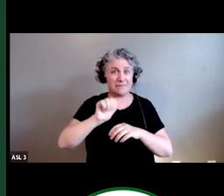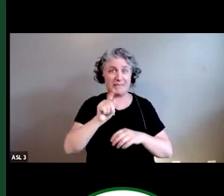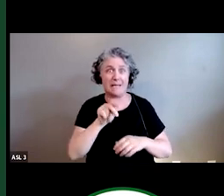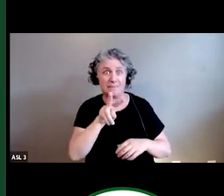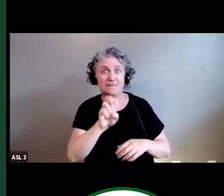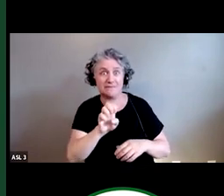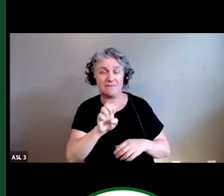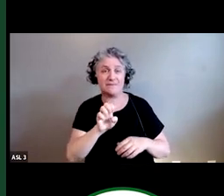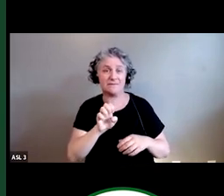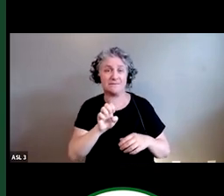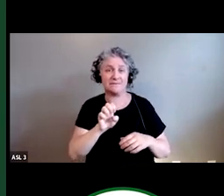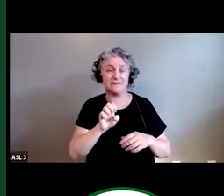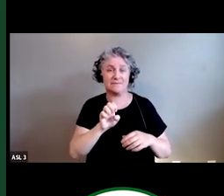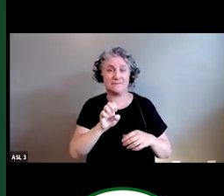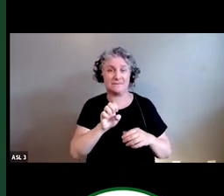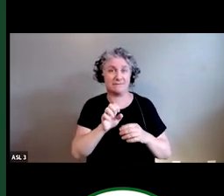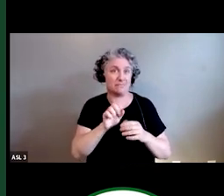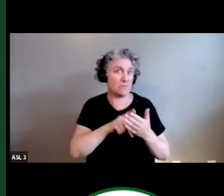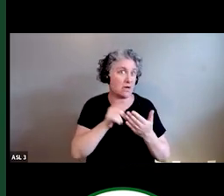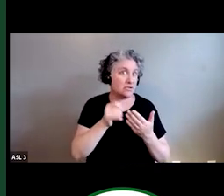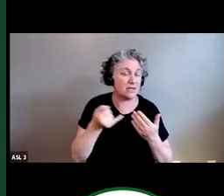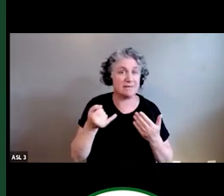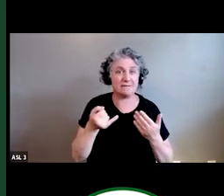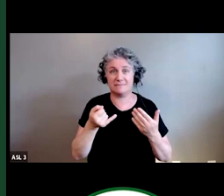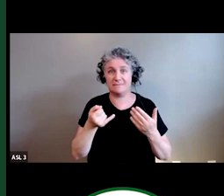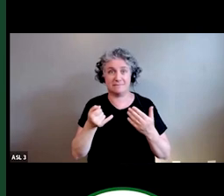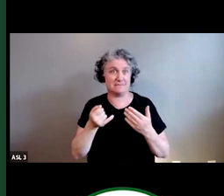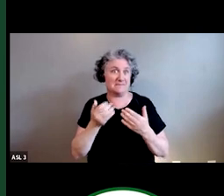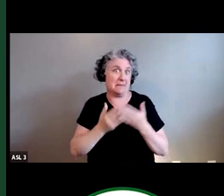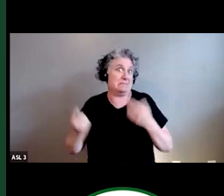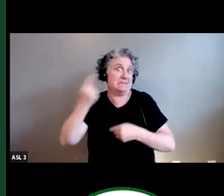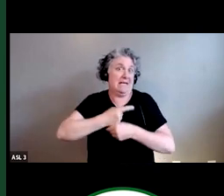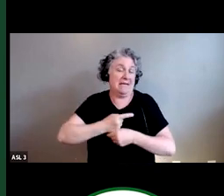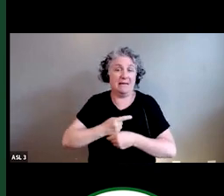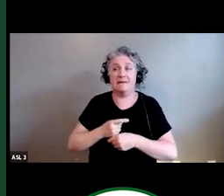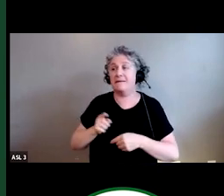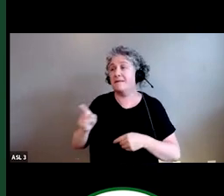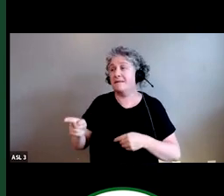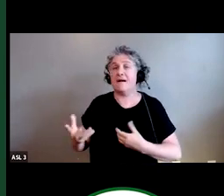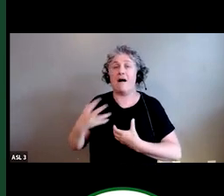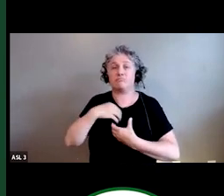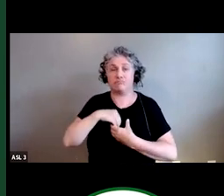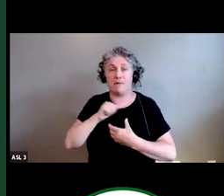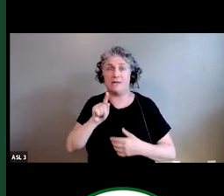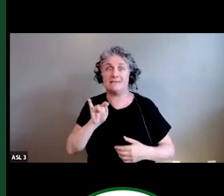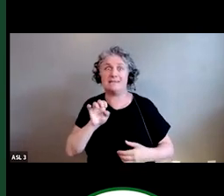They're autistic like Claire and have motor skill issues and she's curious how you broke down those barriers.